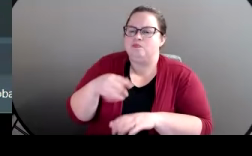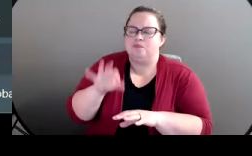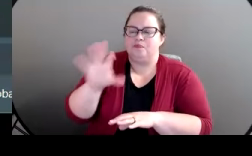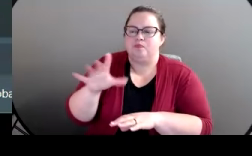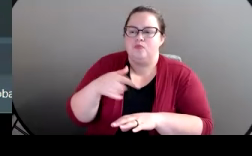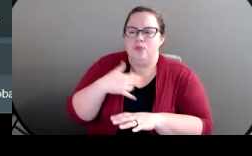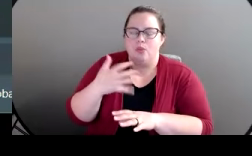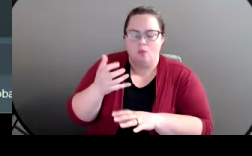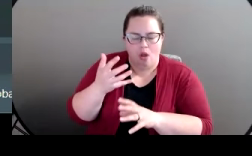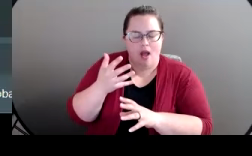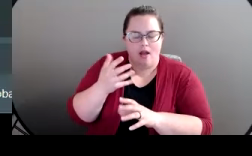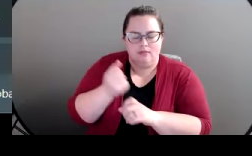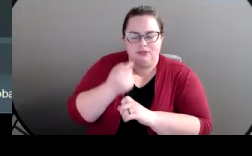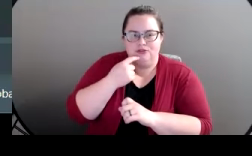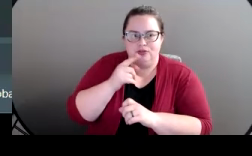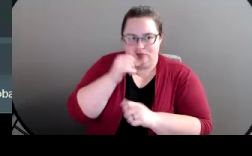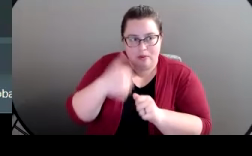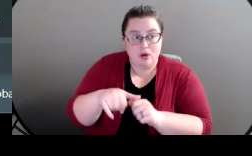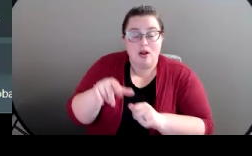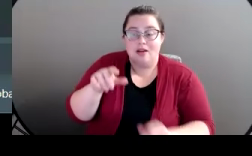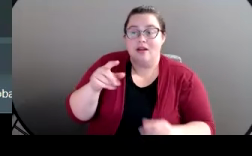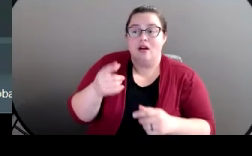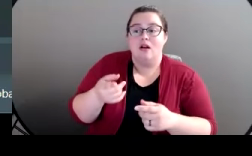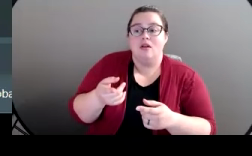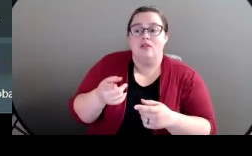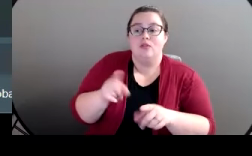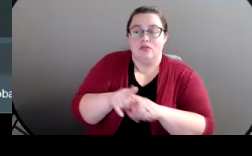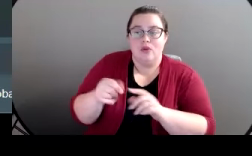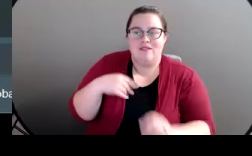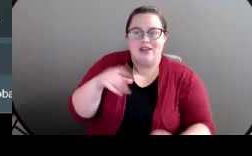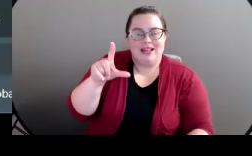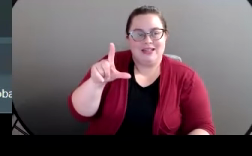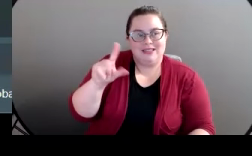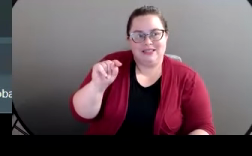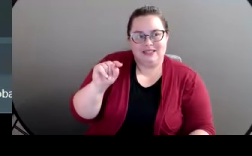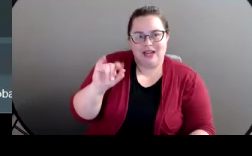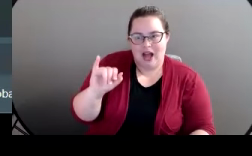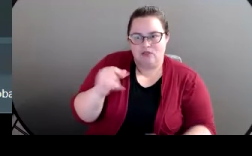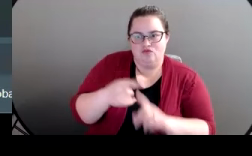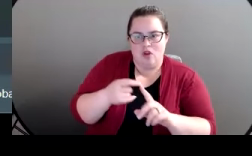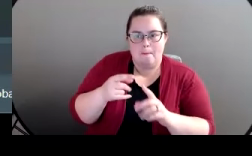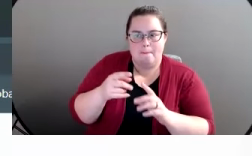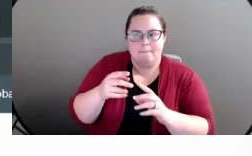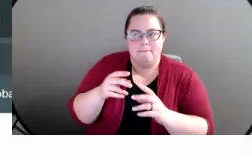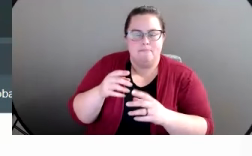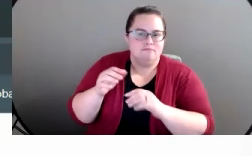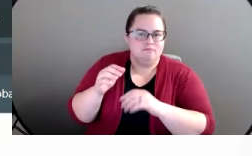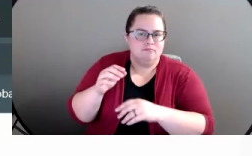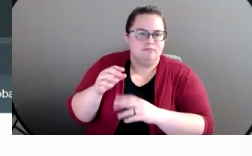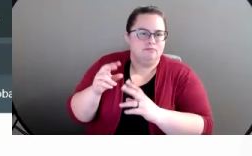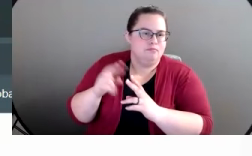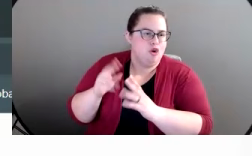So it does. They also come with LTIs from partners. There's a home working system. Again, sorry, I know I'm moving really fast